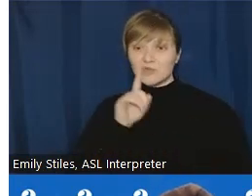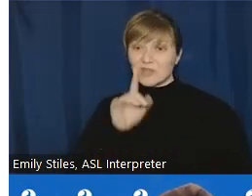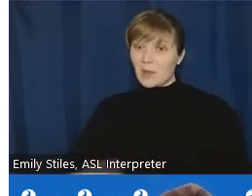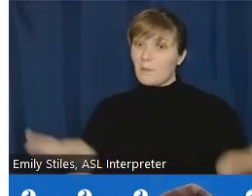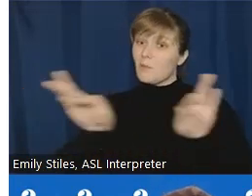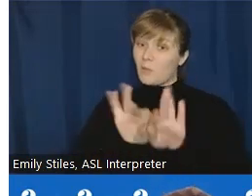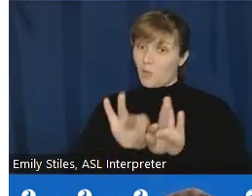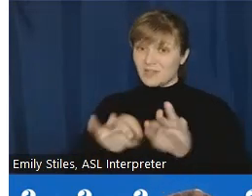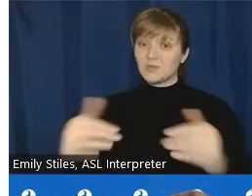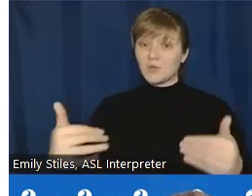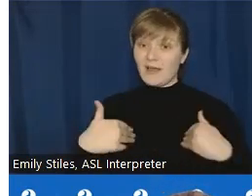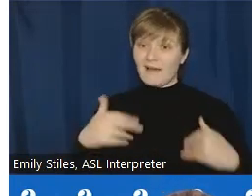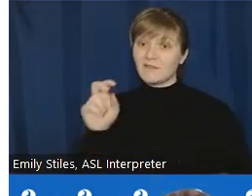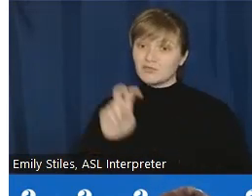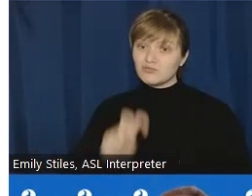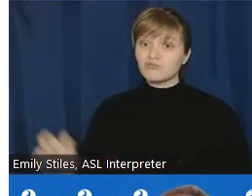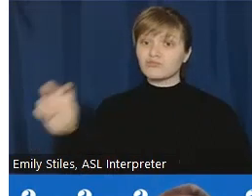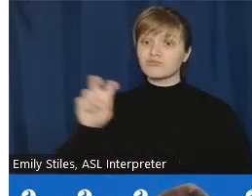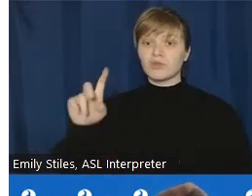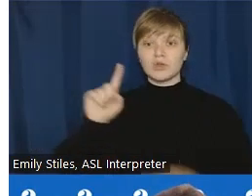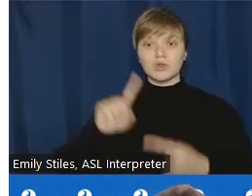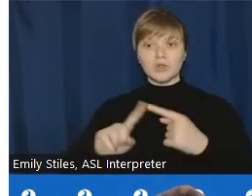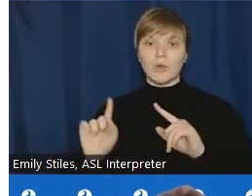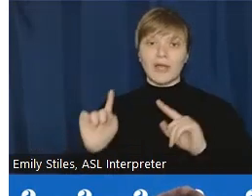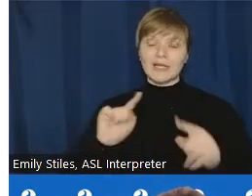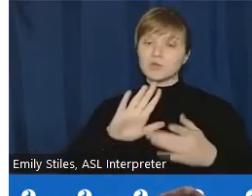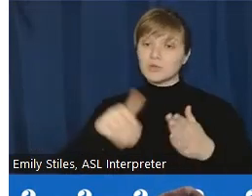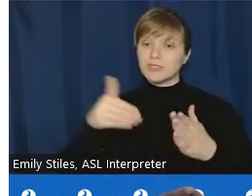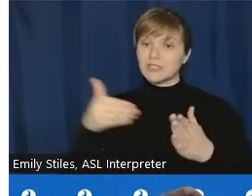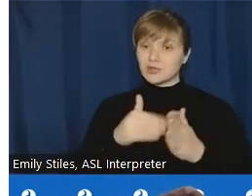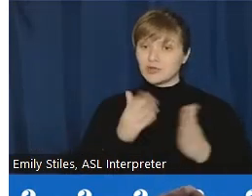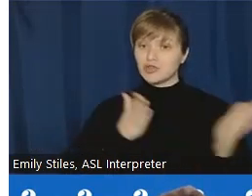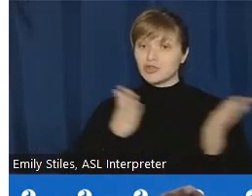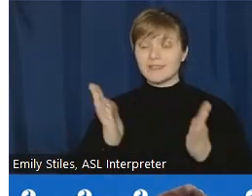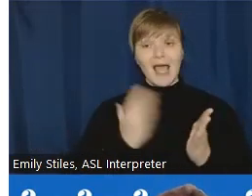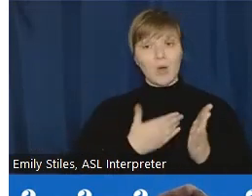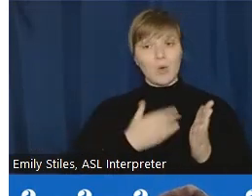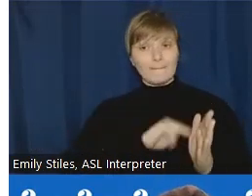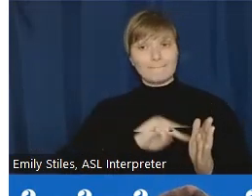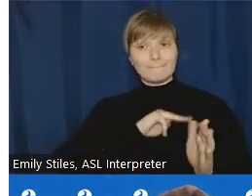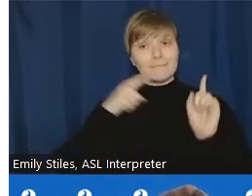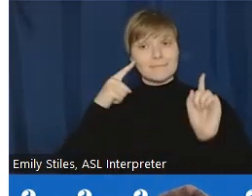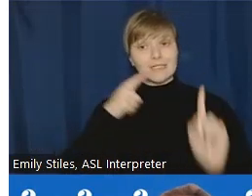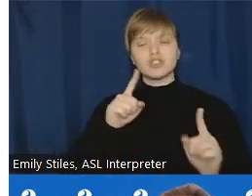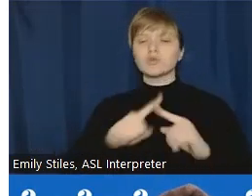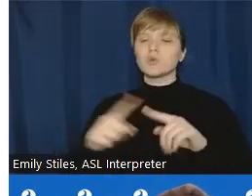Our mission at the Federal Transit Administration is to improve America's communities through public